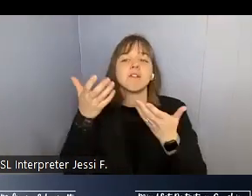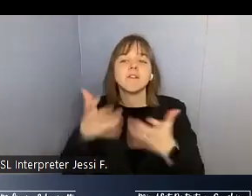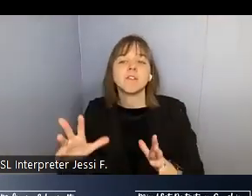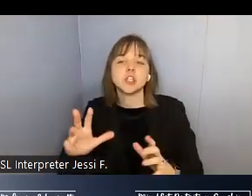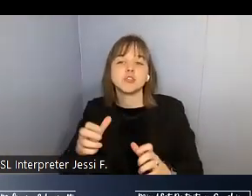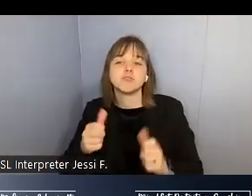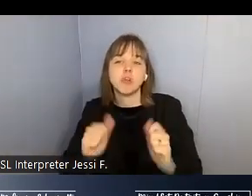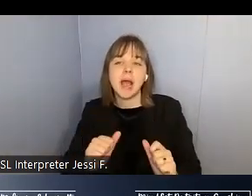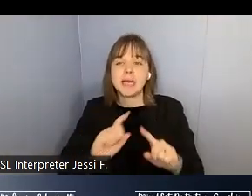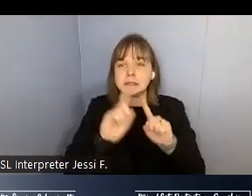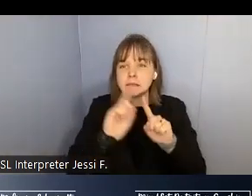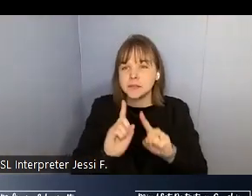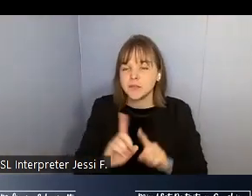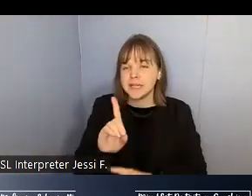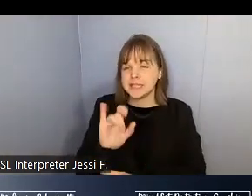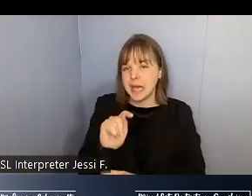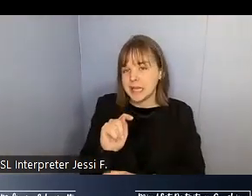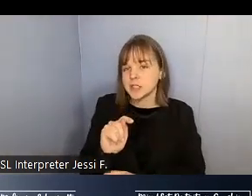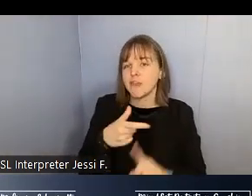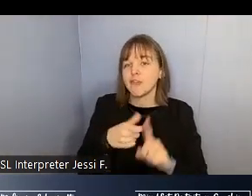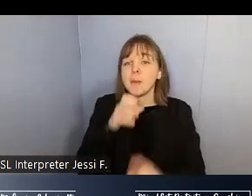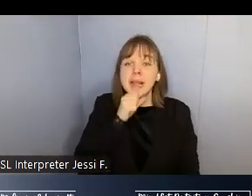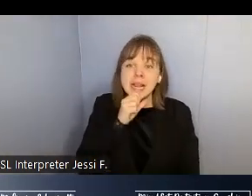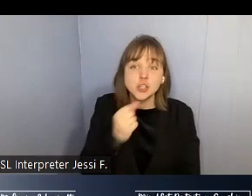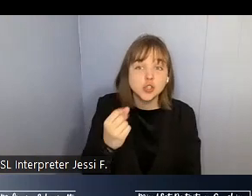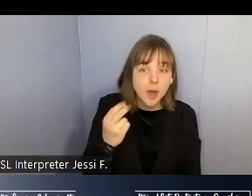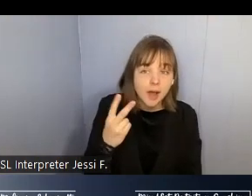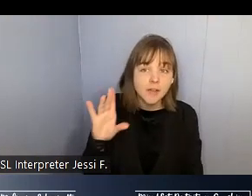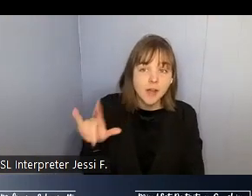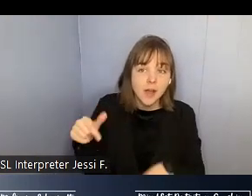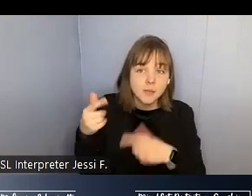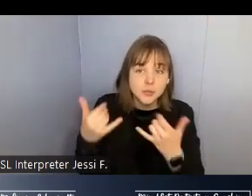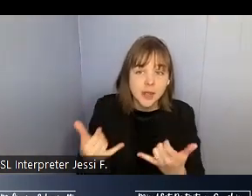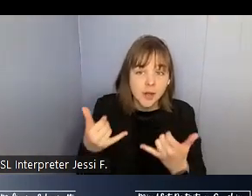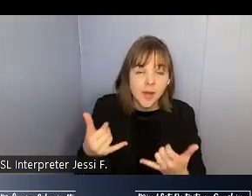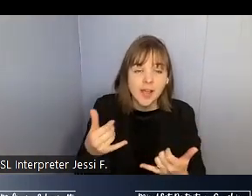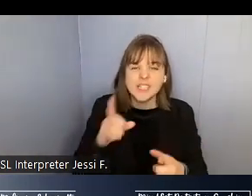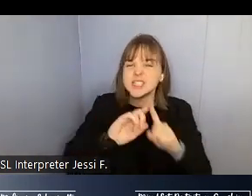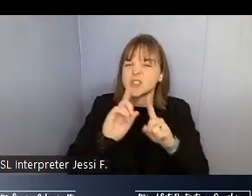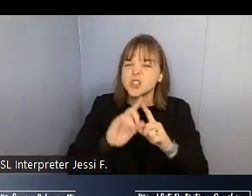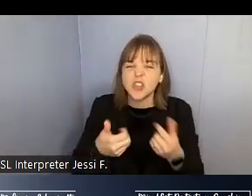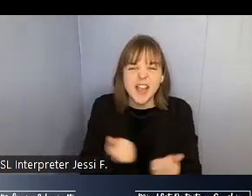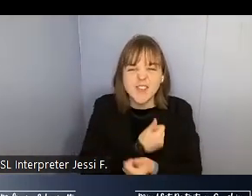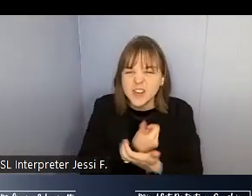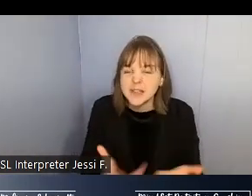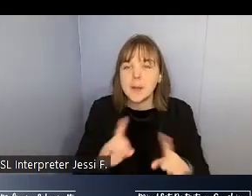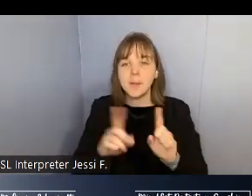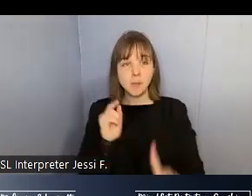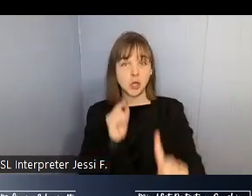And that's really concerning because nothing's ever changed. They've never achieved the goals that they've wanted to achieve by going on diets.